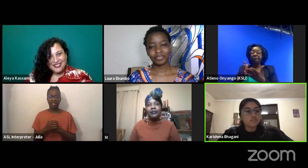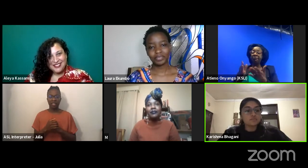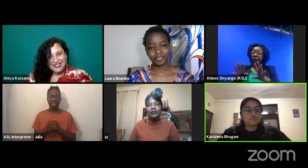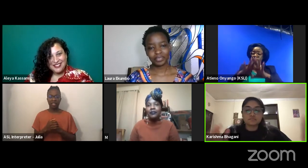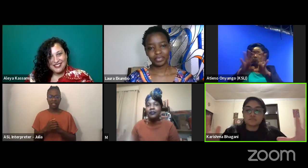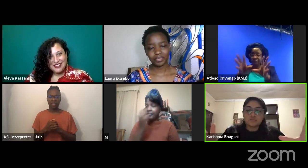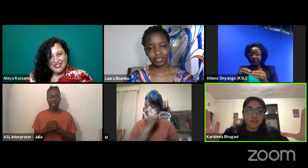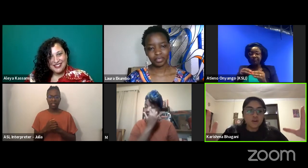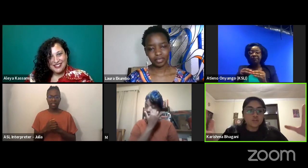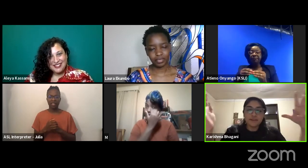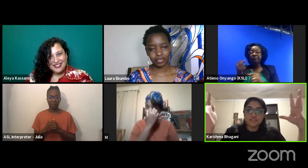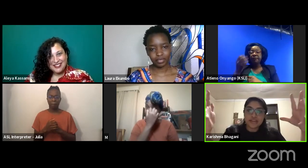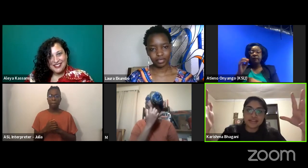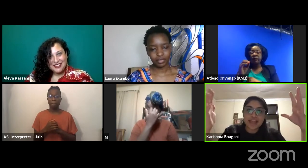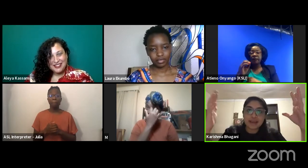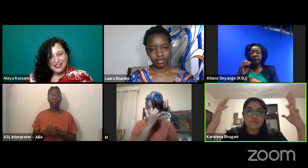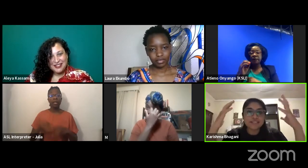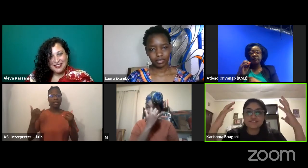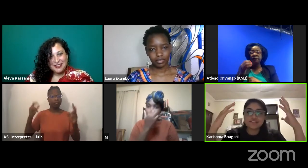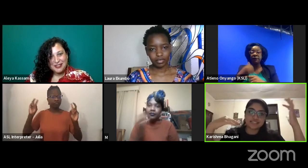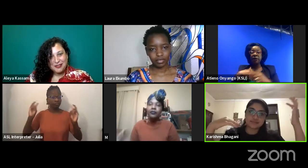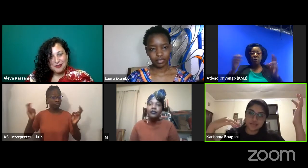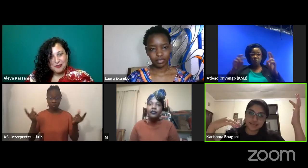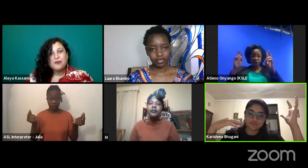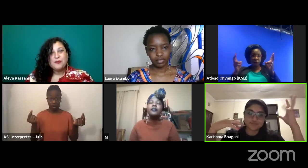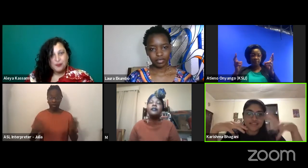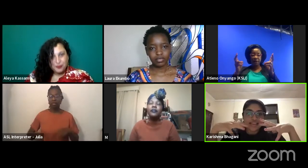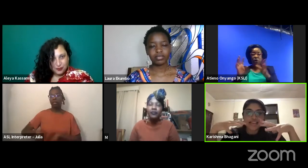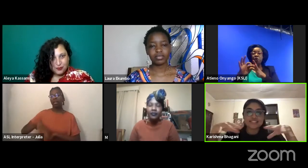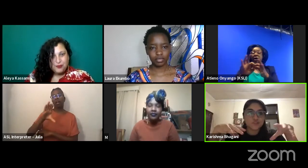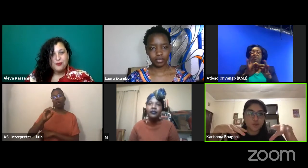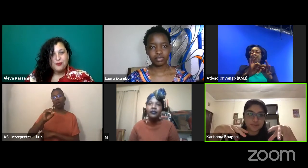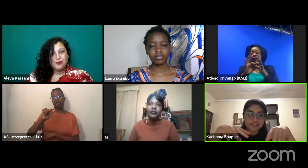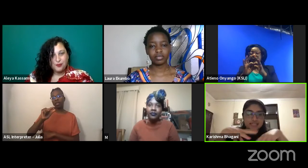So our topic today, Collaborative Theater-Making, let's jump in.